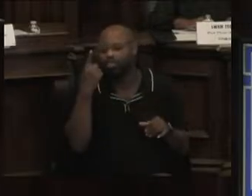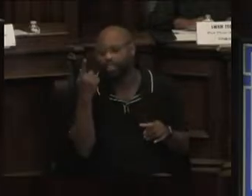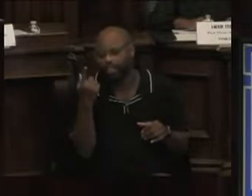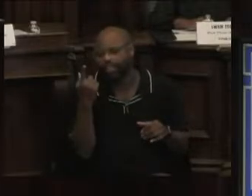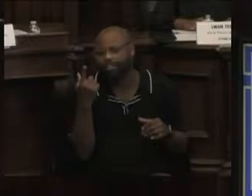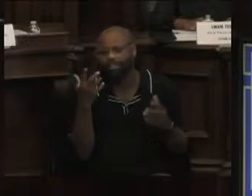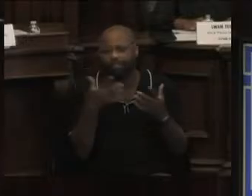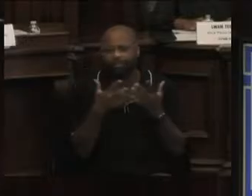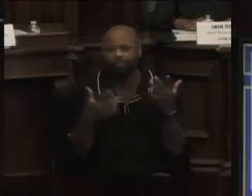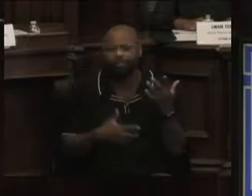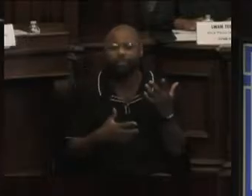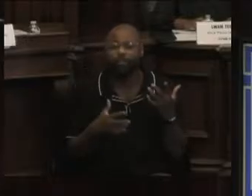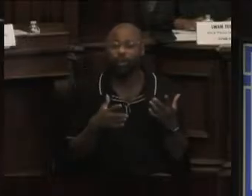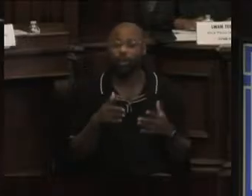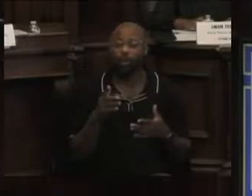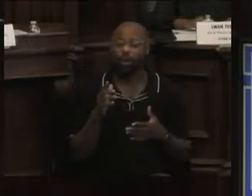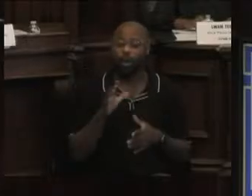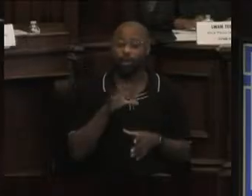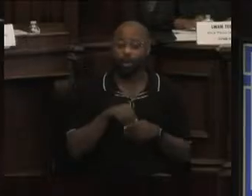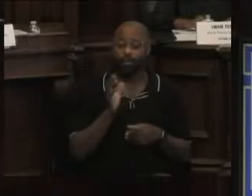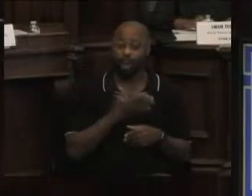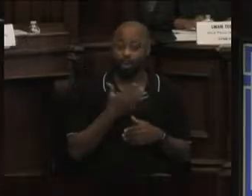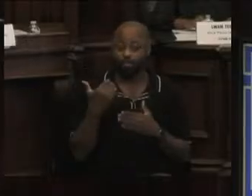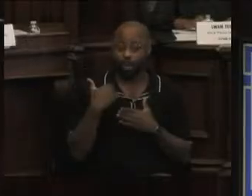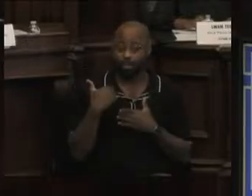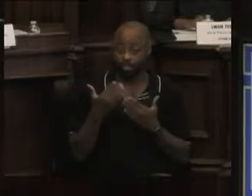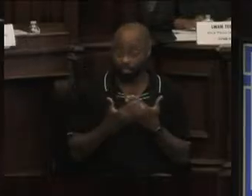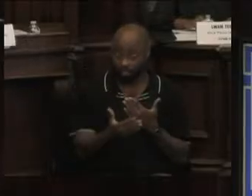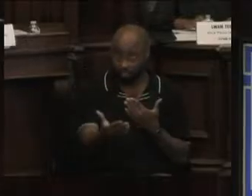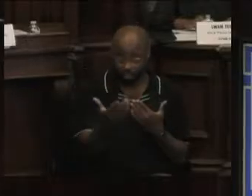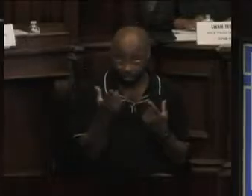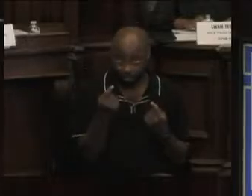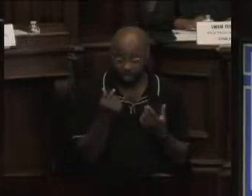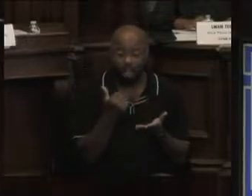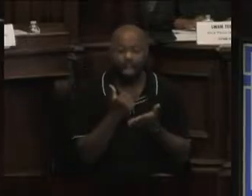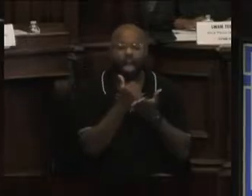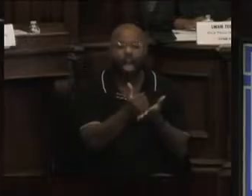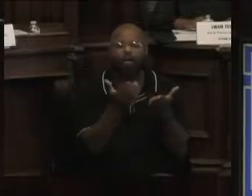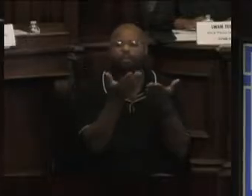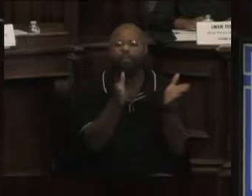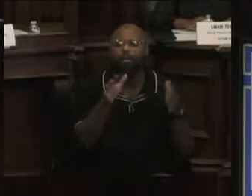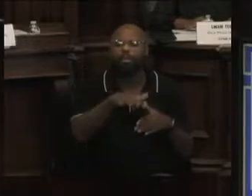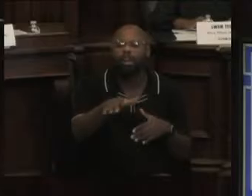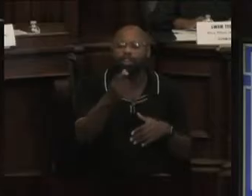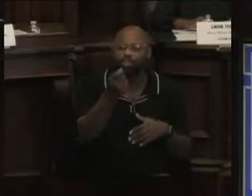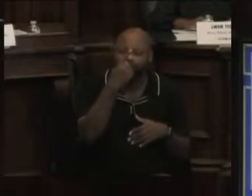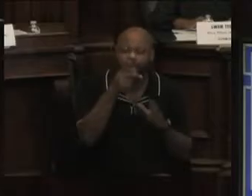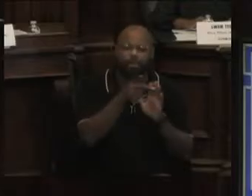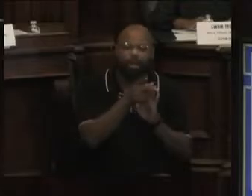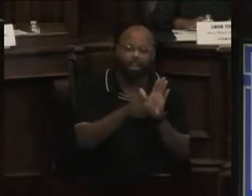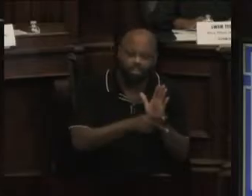People cannot engage with systems that they do not understand. So part of our